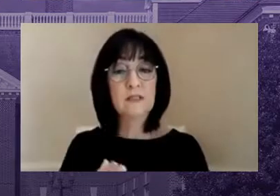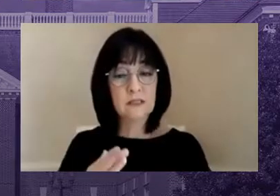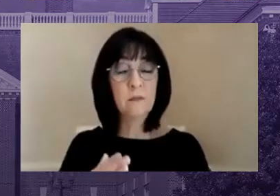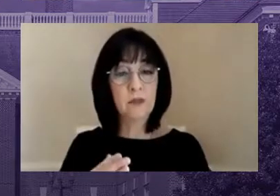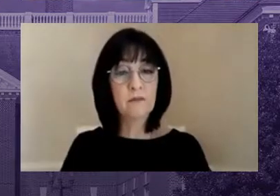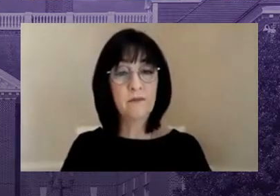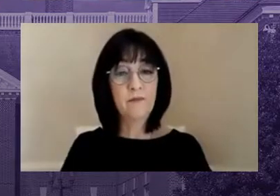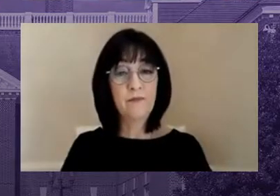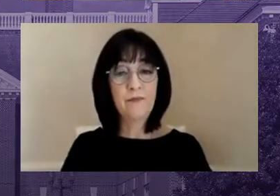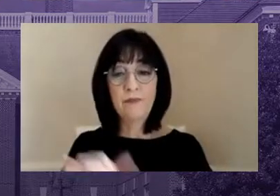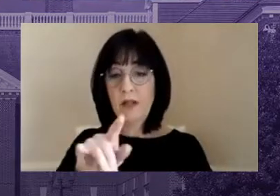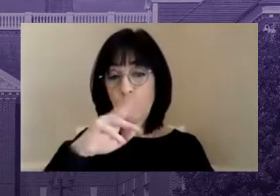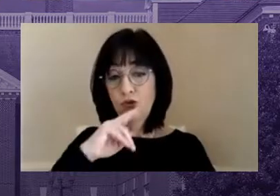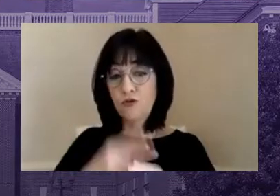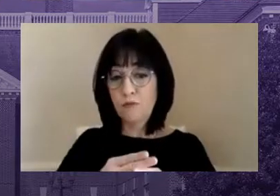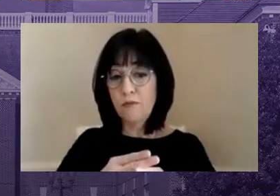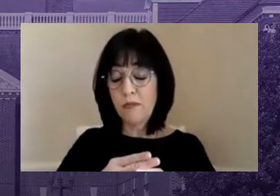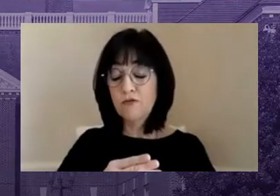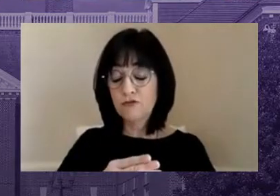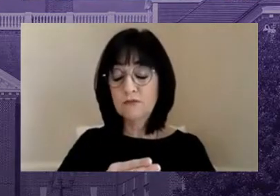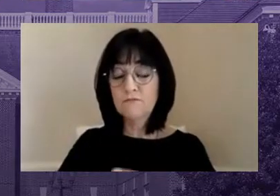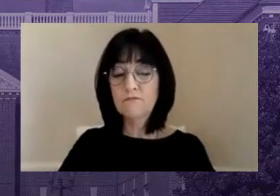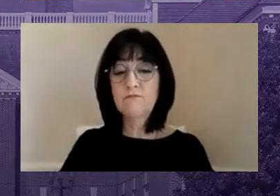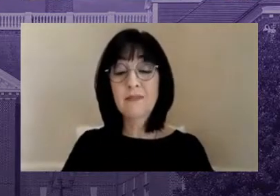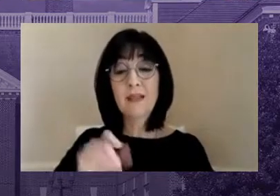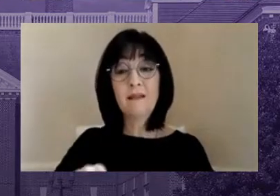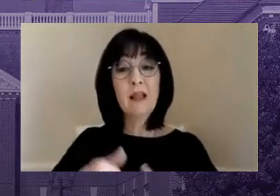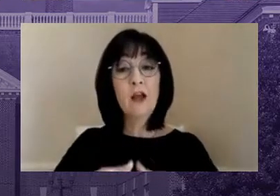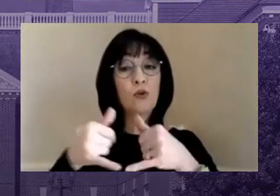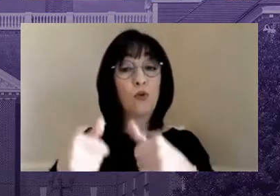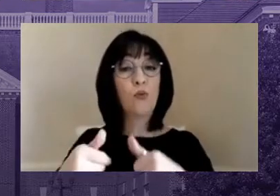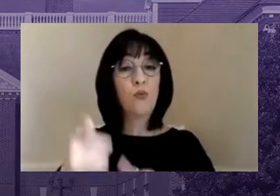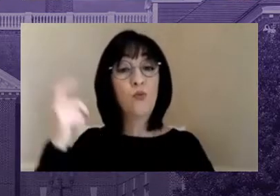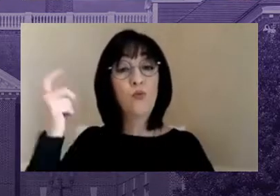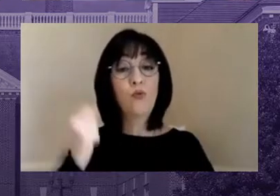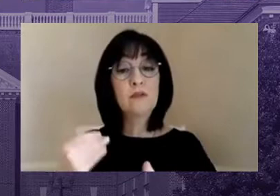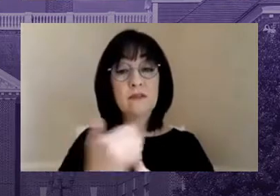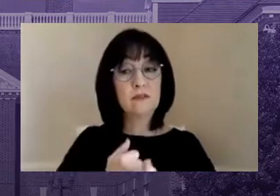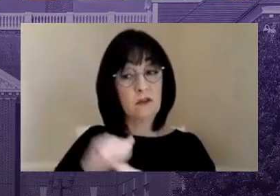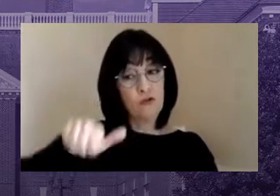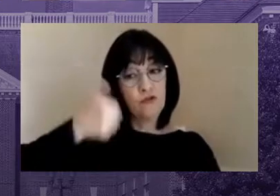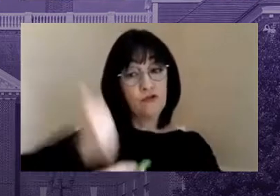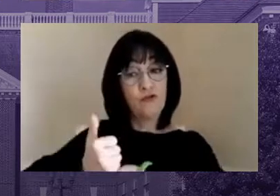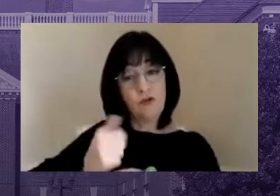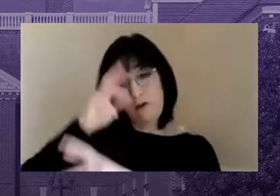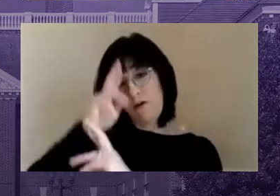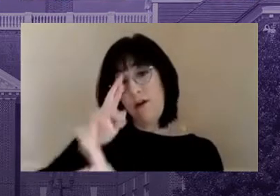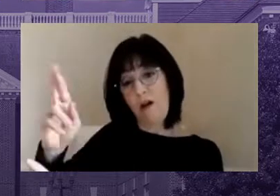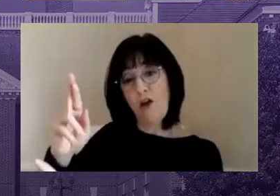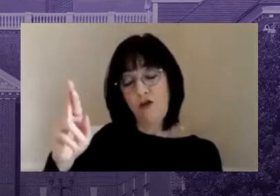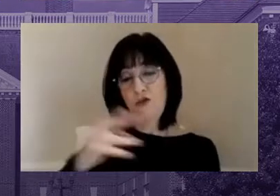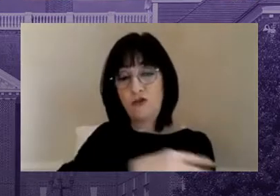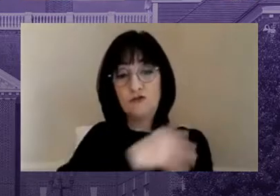mentioned, sir the the scholarship that was created in honor of General Timmons. This year,